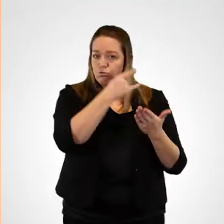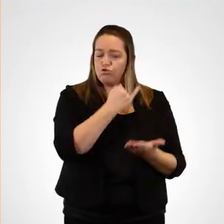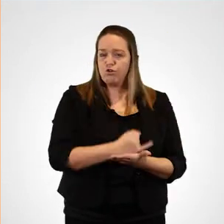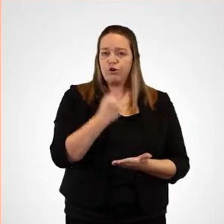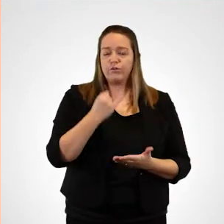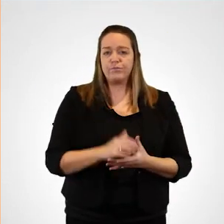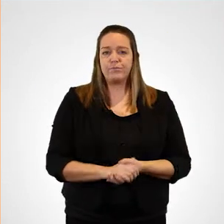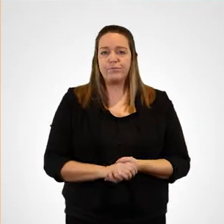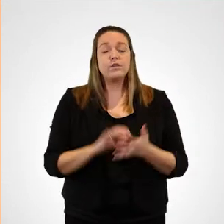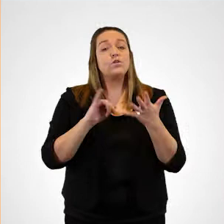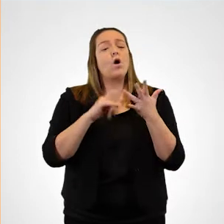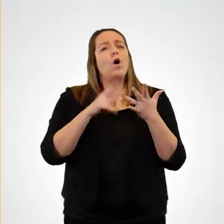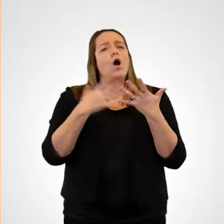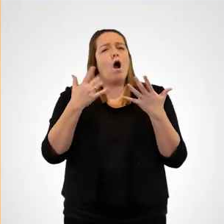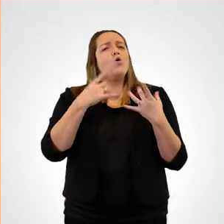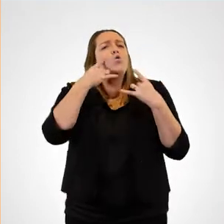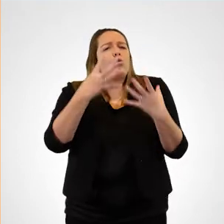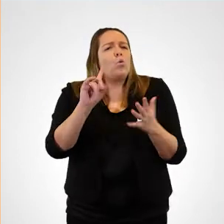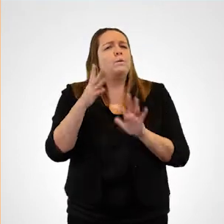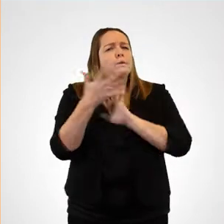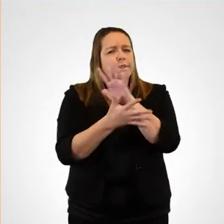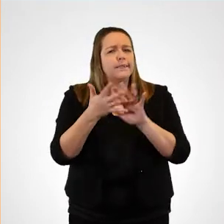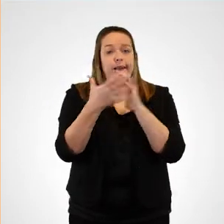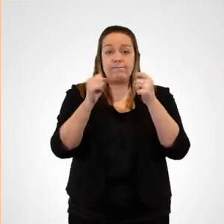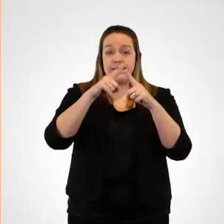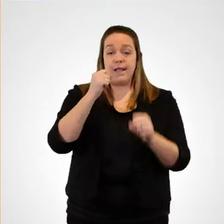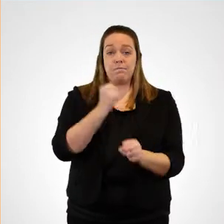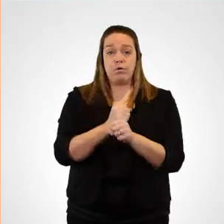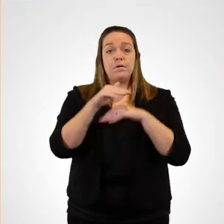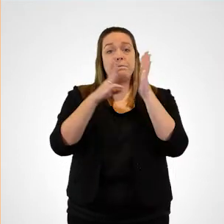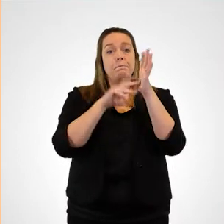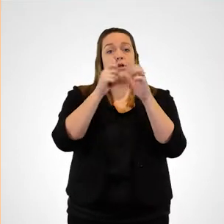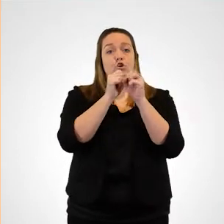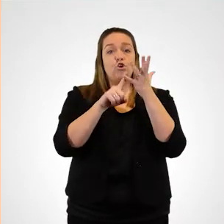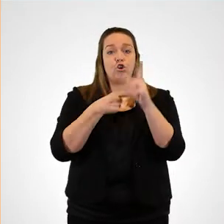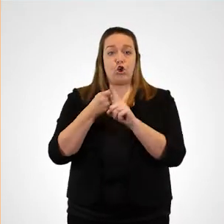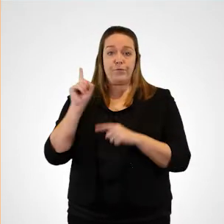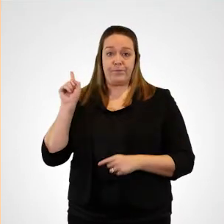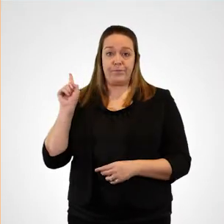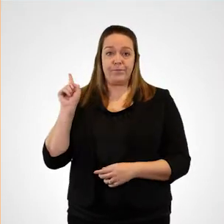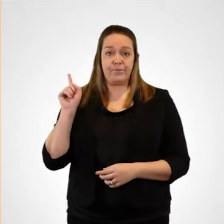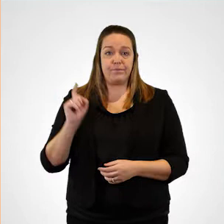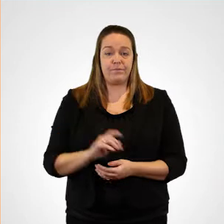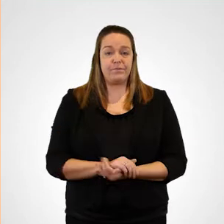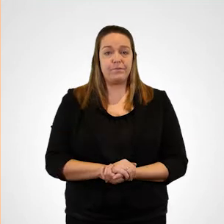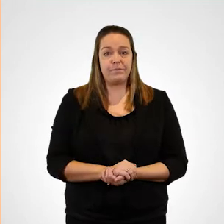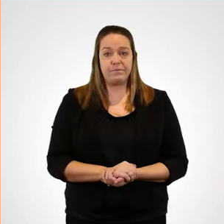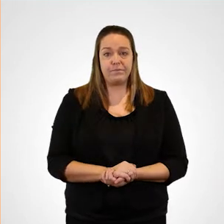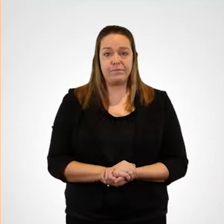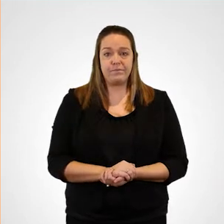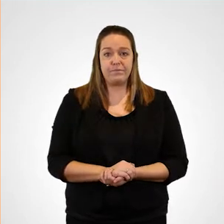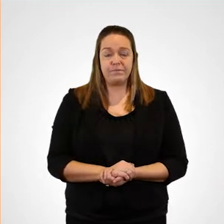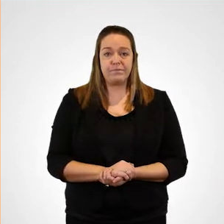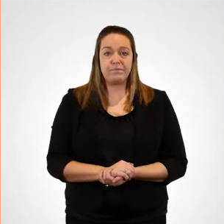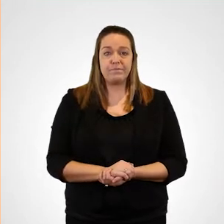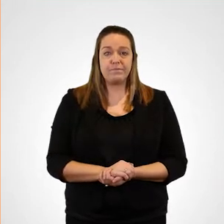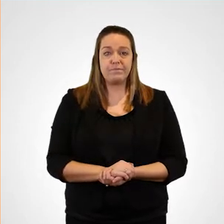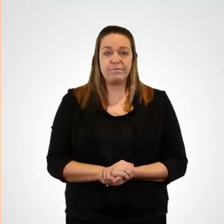So let me just show you an example of the McGurk effect.